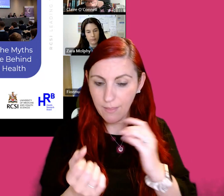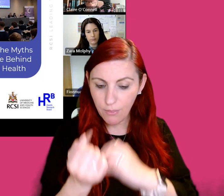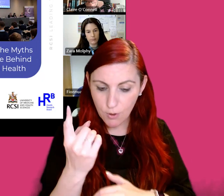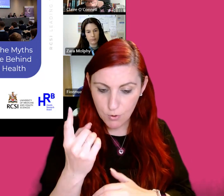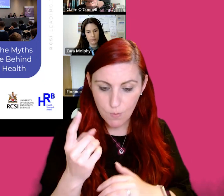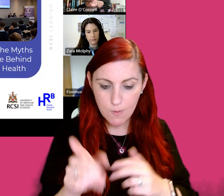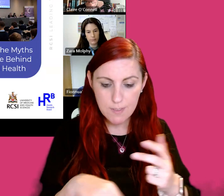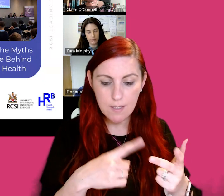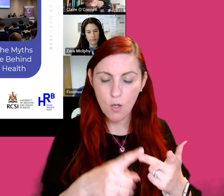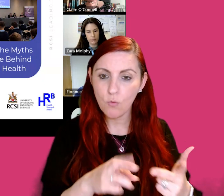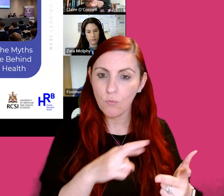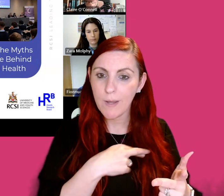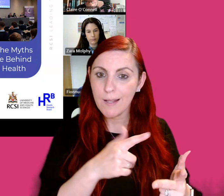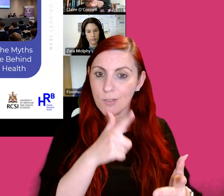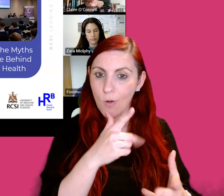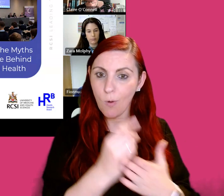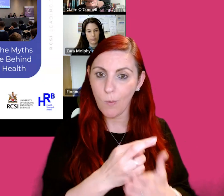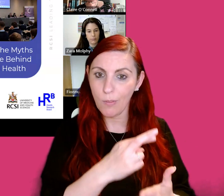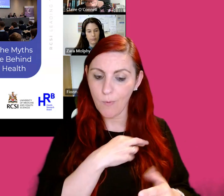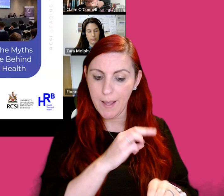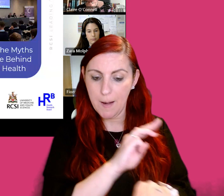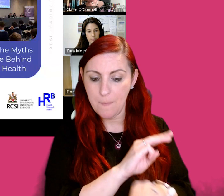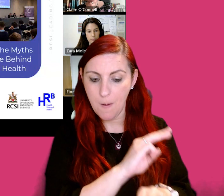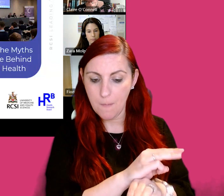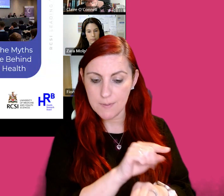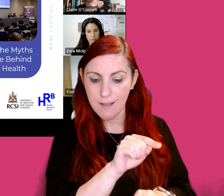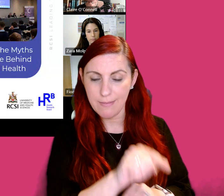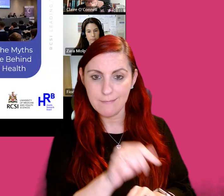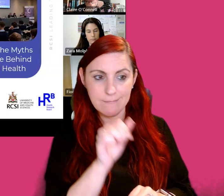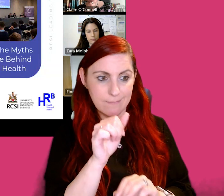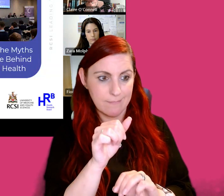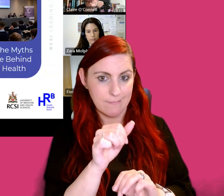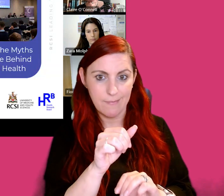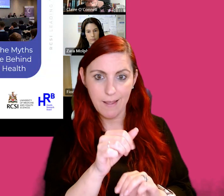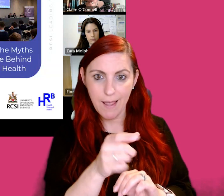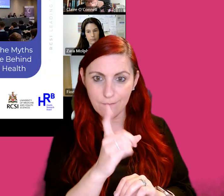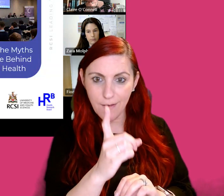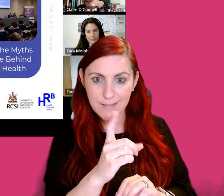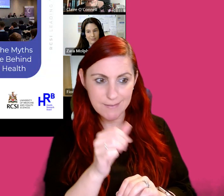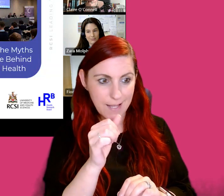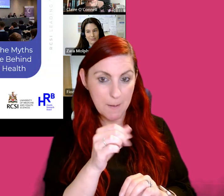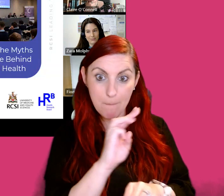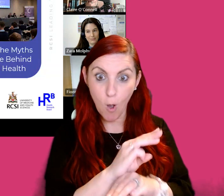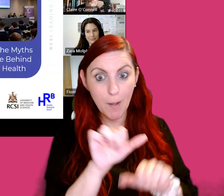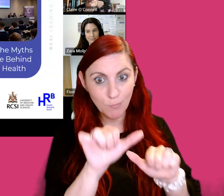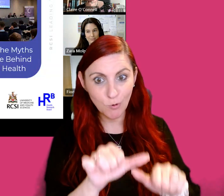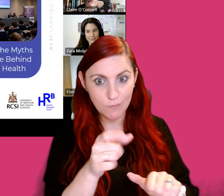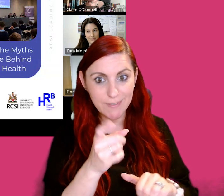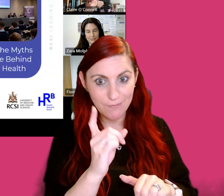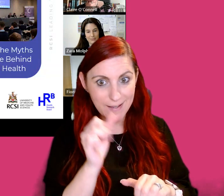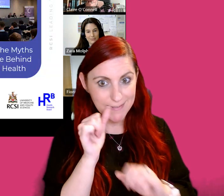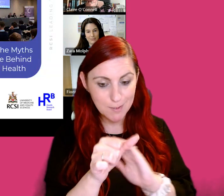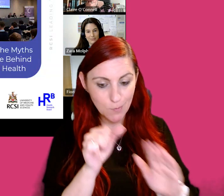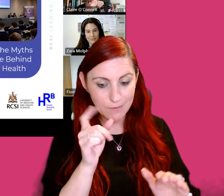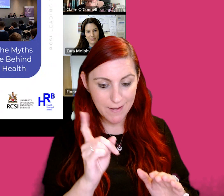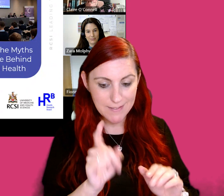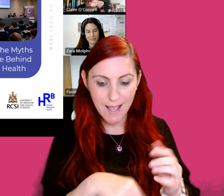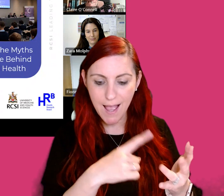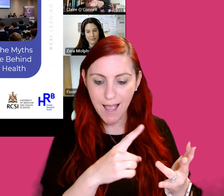with real moms uh is an expert advised and Mom approved 10 10 episode podcast series and then